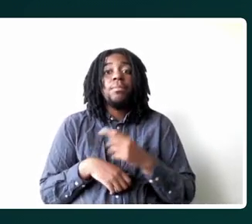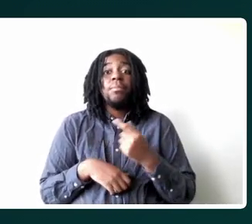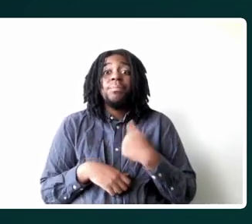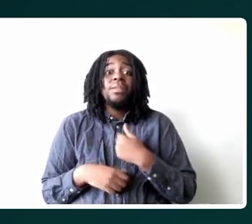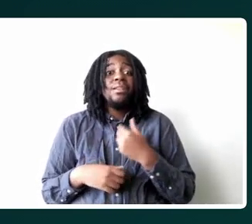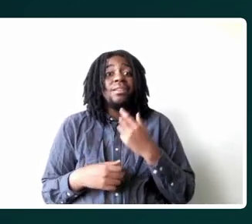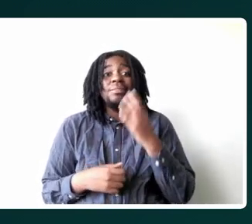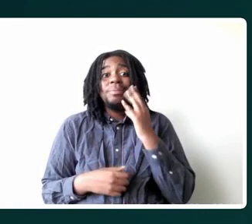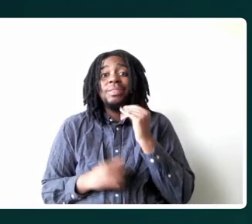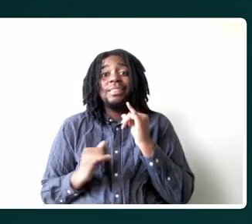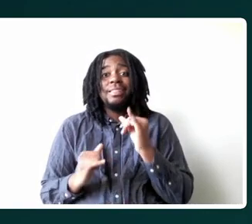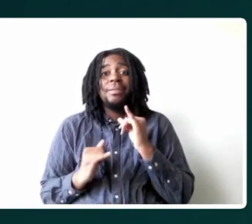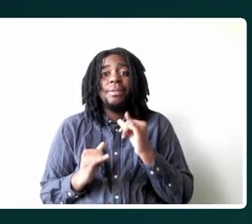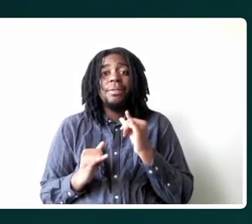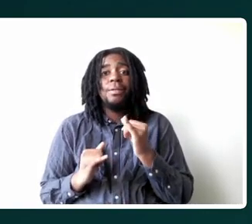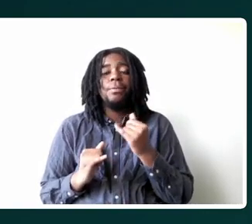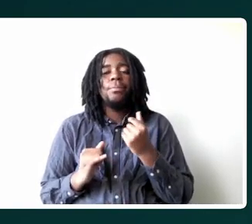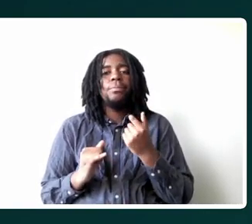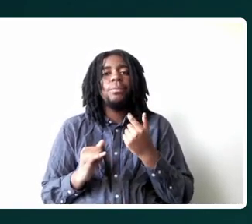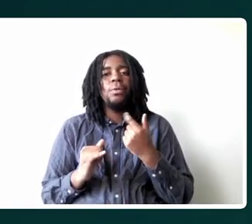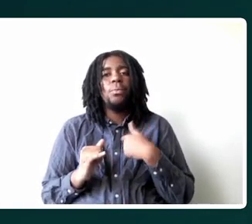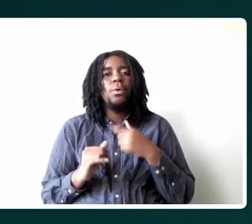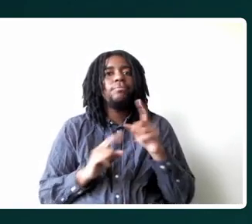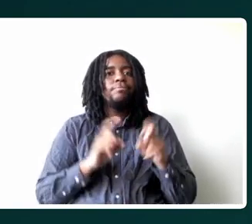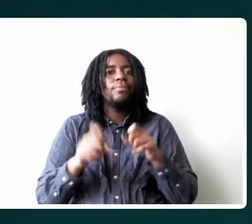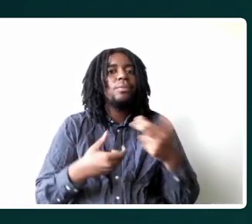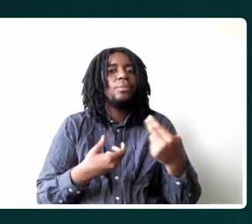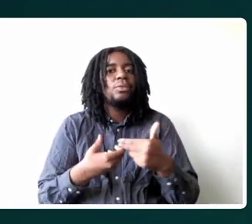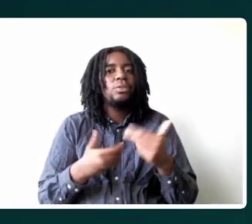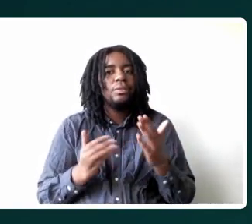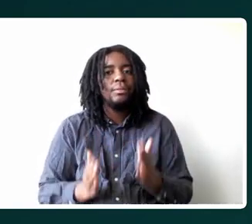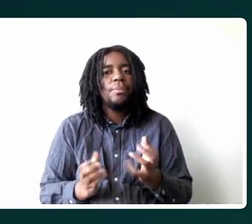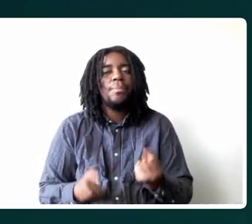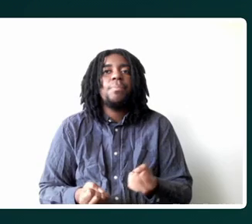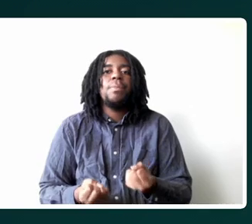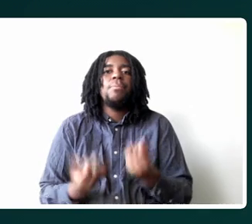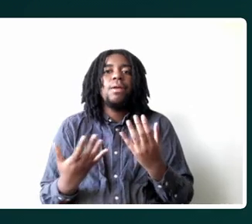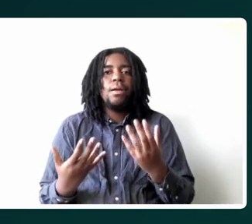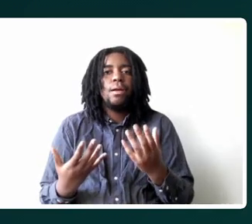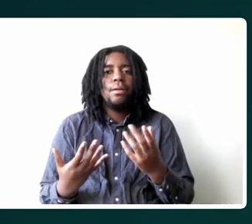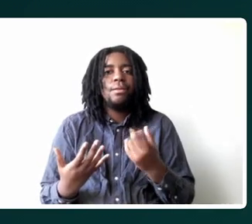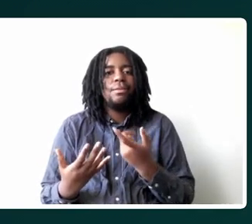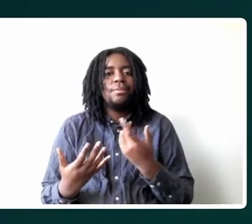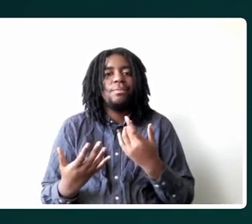took our participants here, many of whom are at jobs that they don't particularly love,